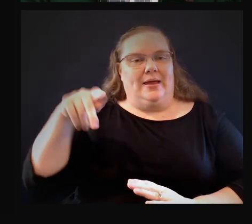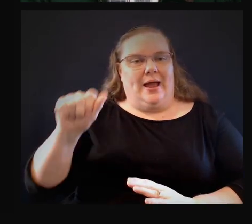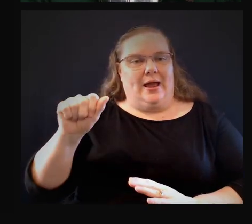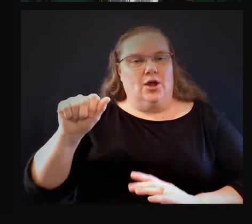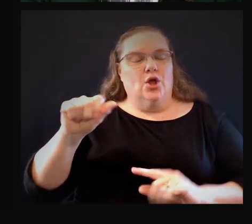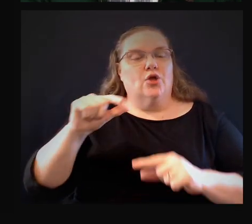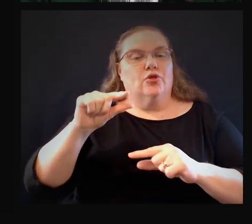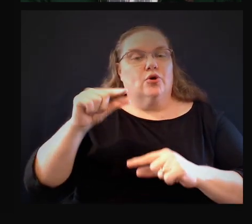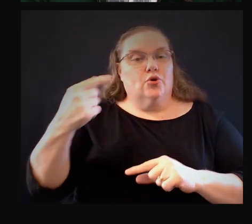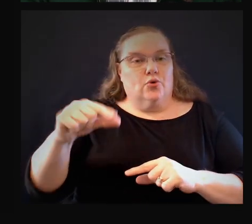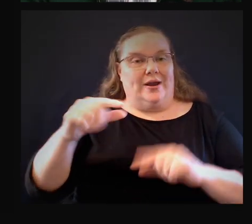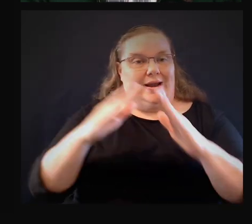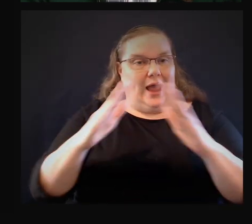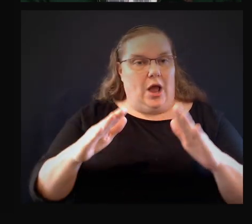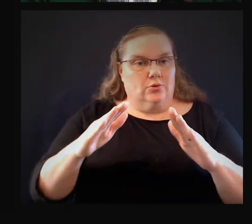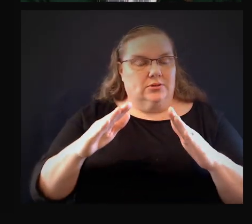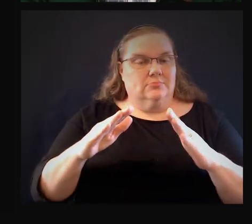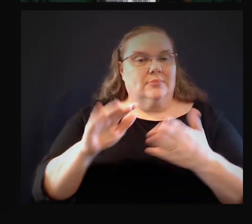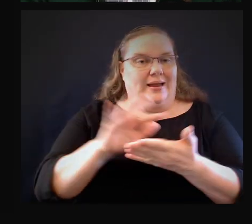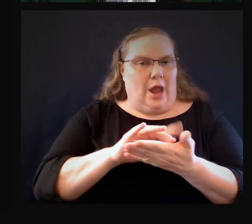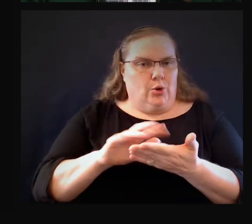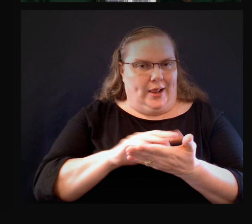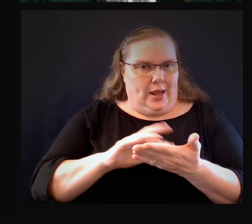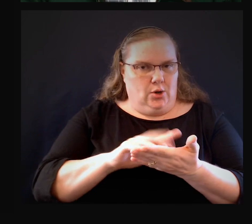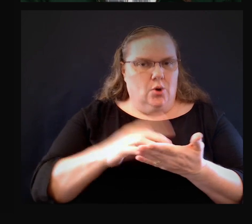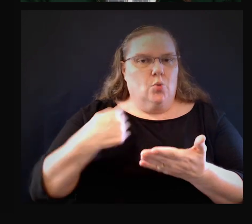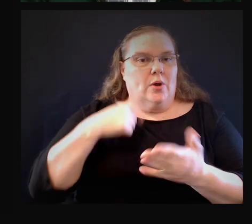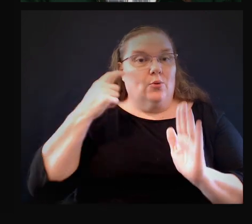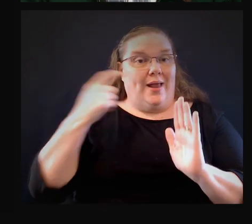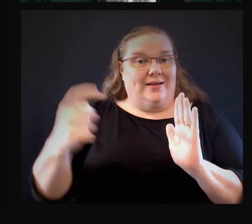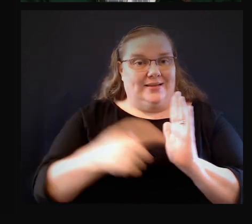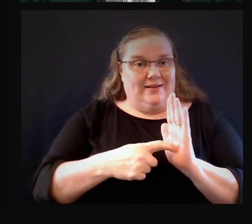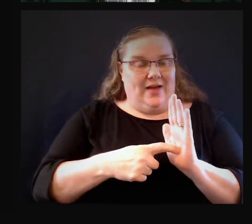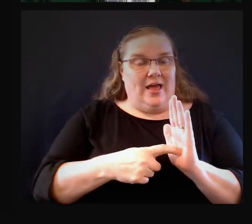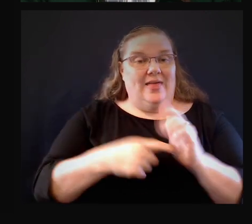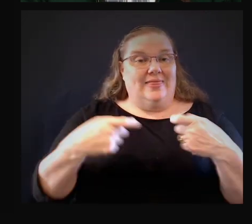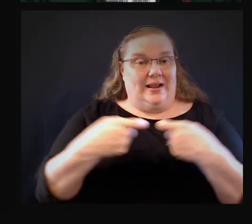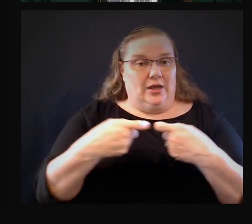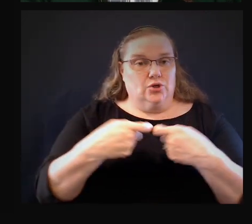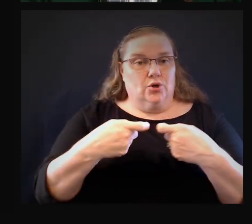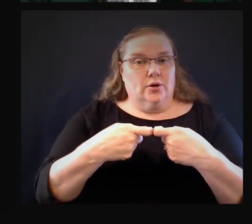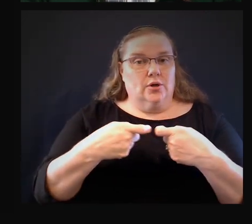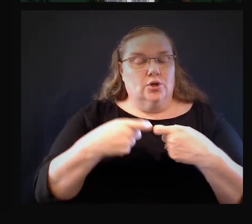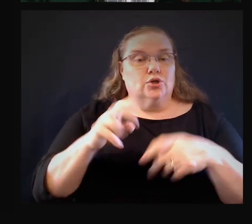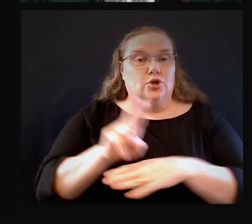we were able to identify that electricity used to power Xbox consoles running Halo games